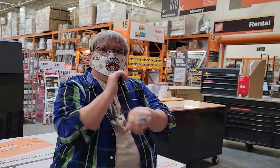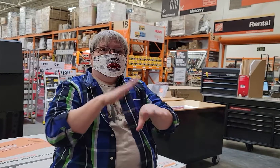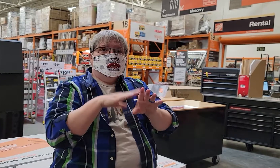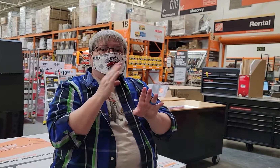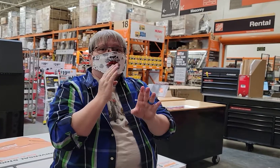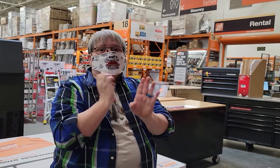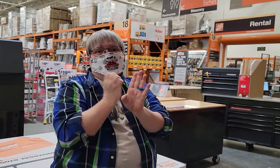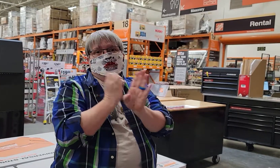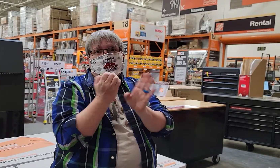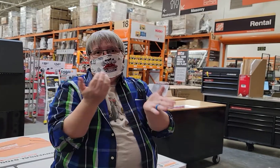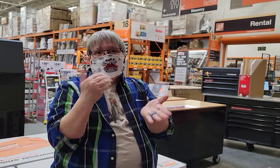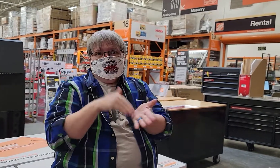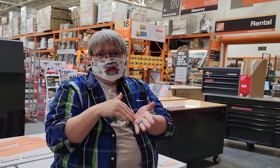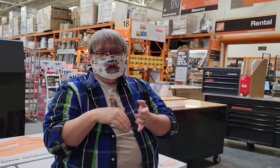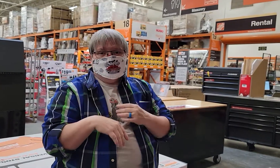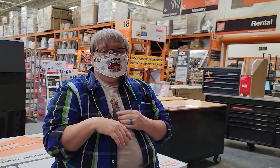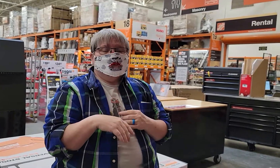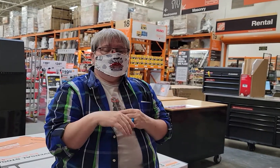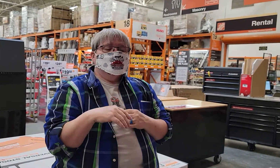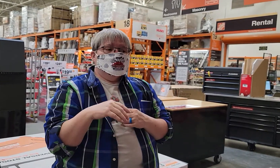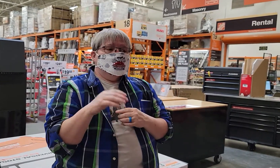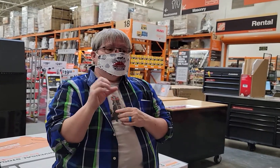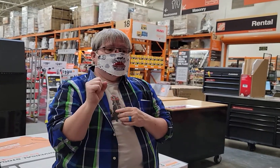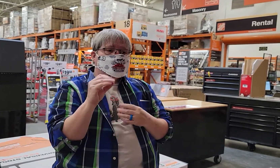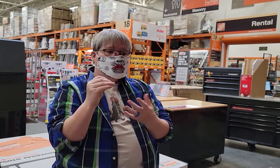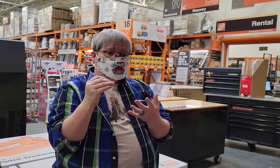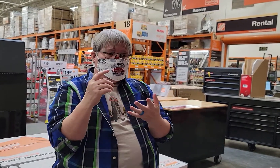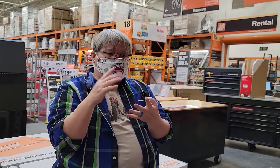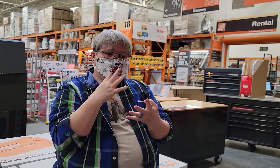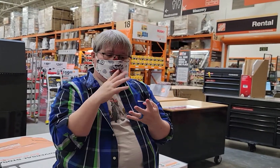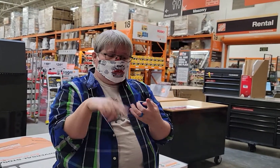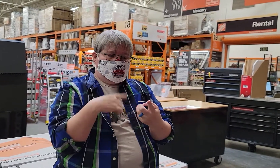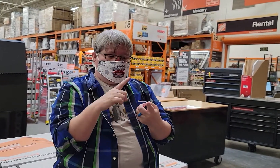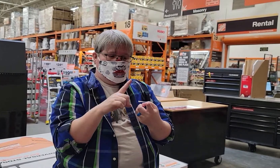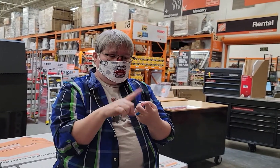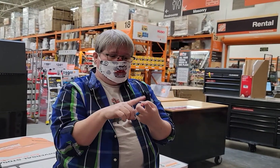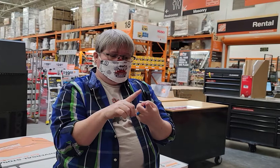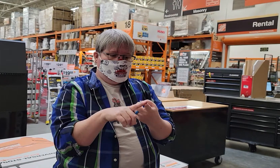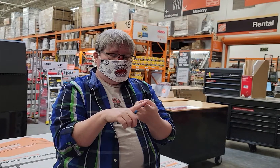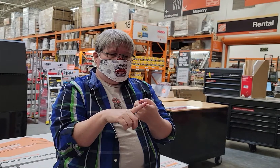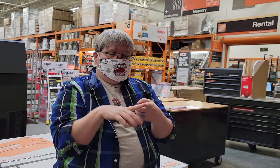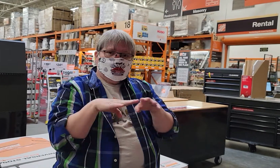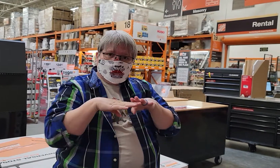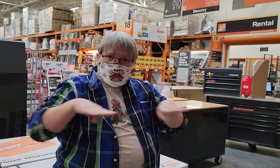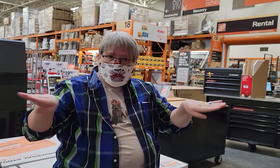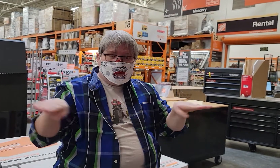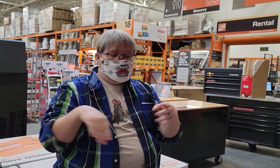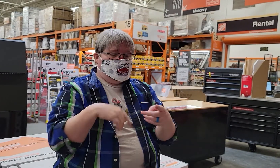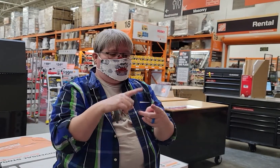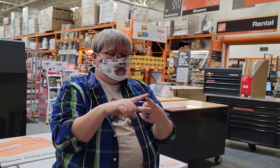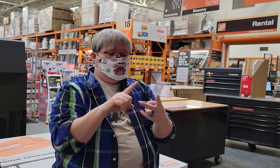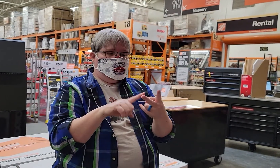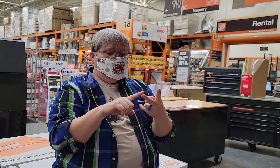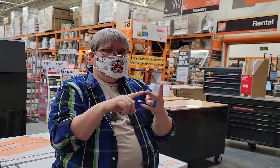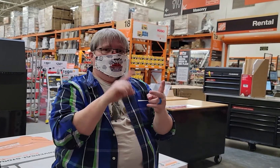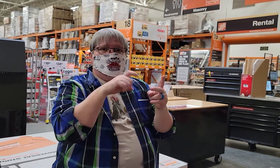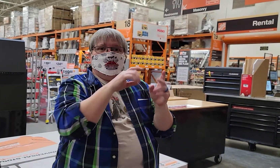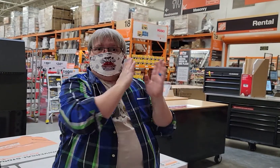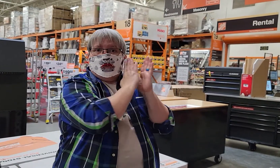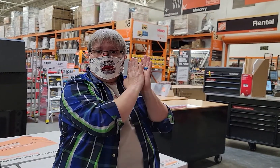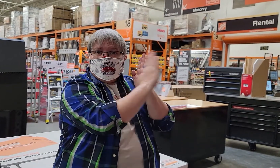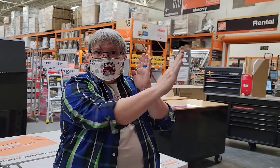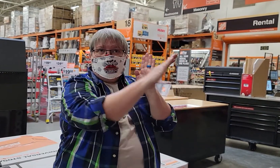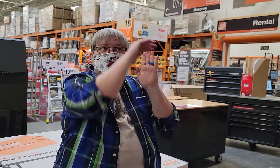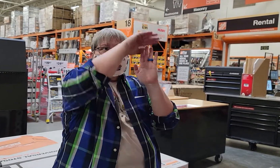and work on Eevaa again. Uh, so let's see we talked about the floor. We talked about that we need the